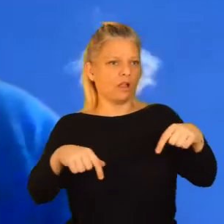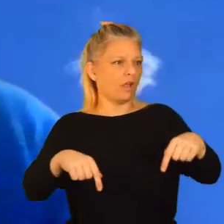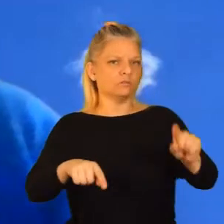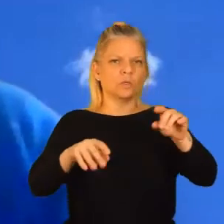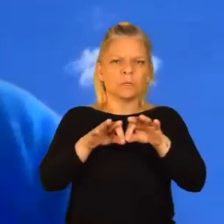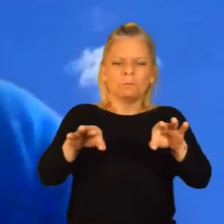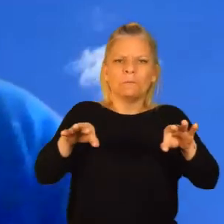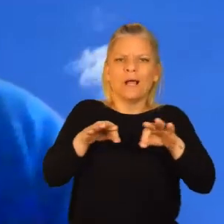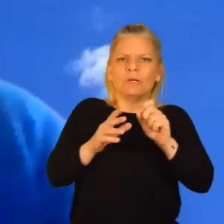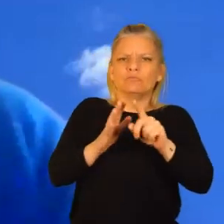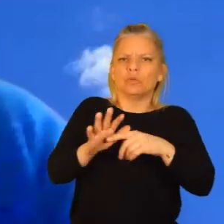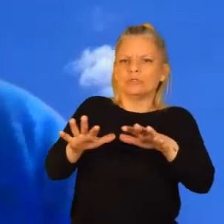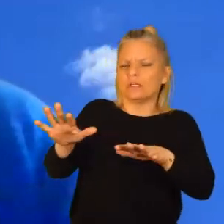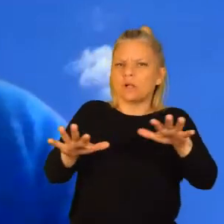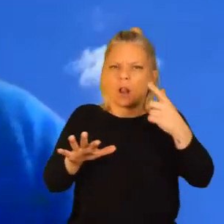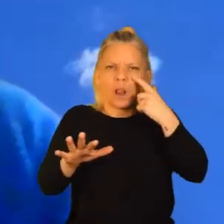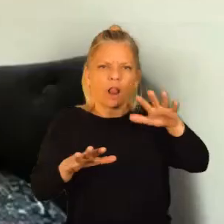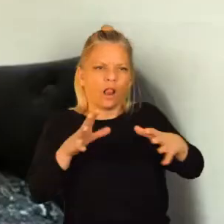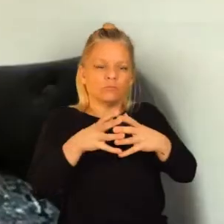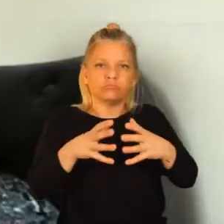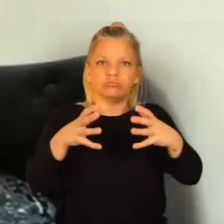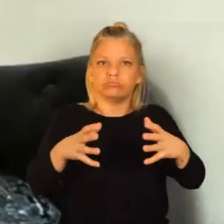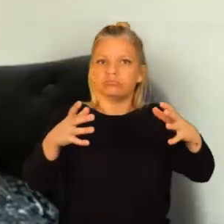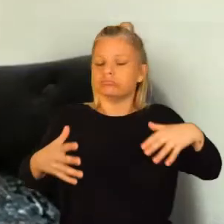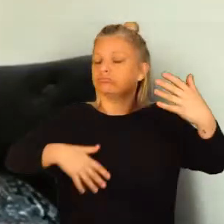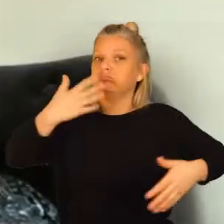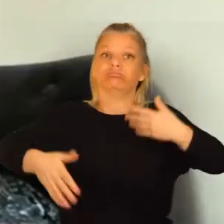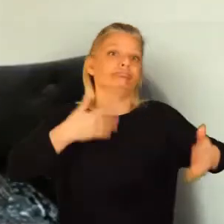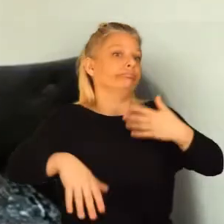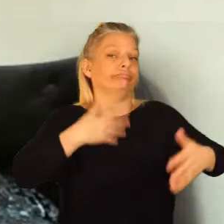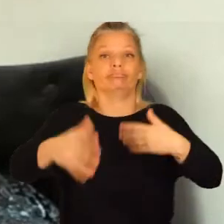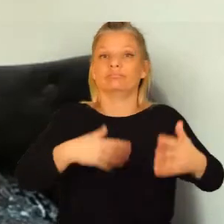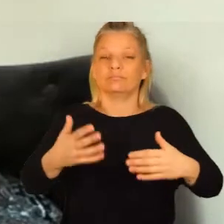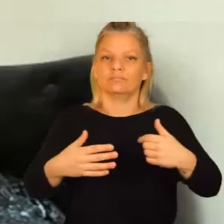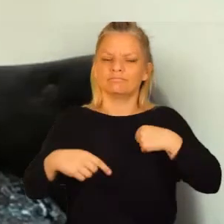I was there for about seven years and it started off as this kind of quite boundaried project